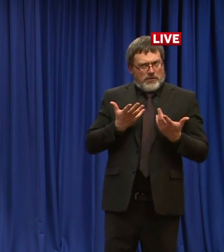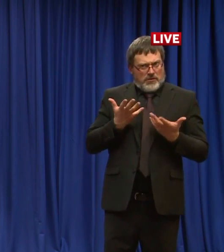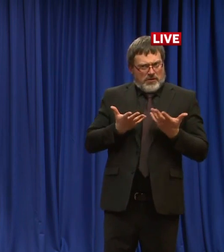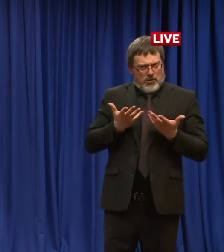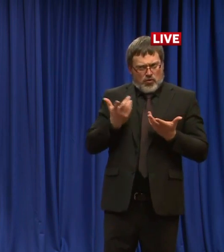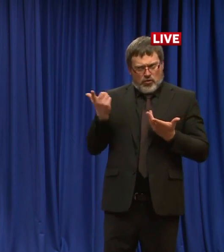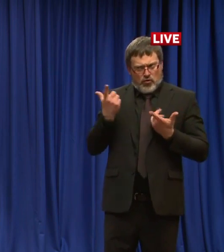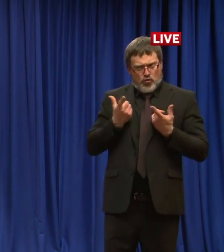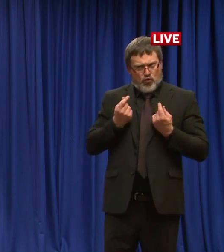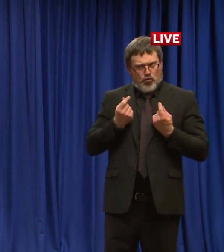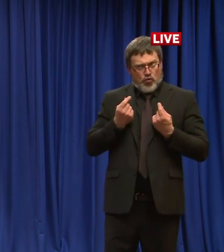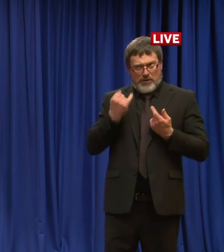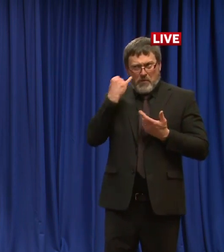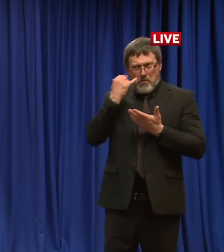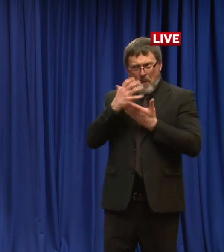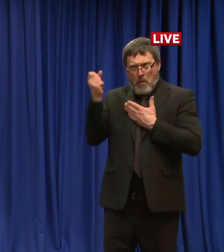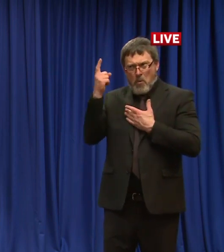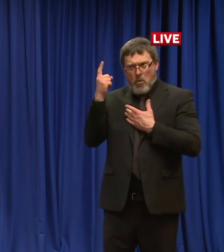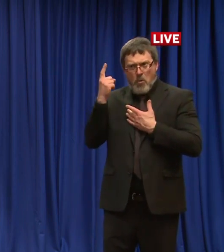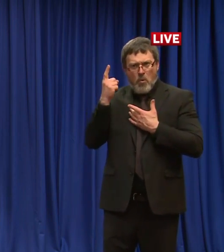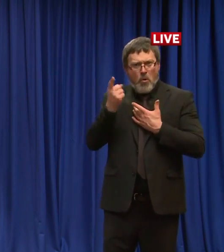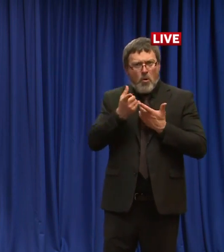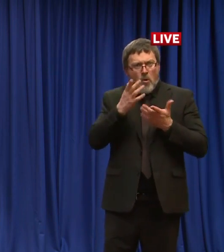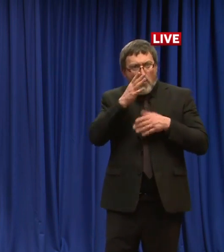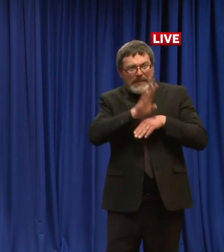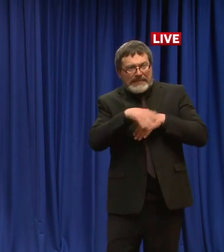ARE YOU FORMING ALLIANCES WITH OTHER STATES TO GET THESE ASIDE?